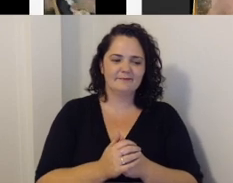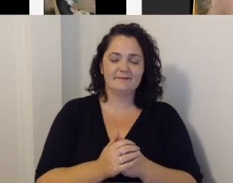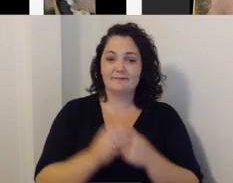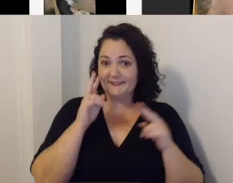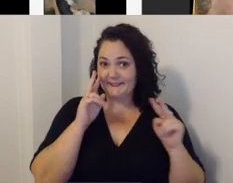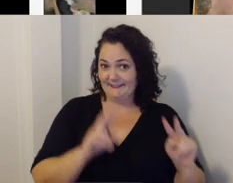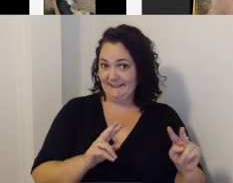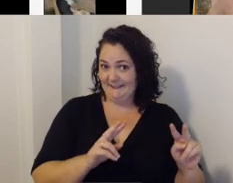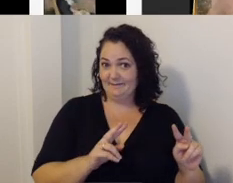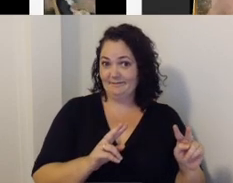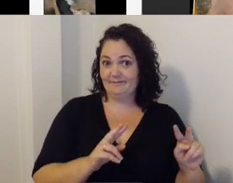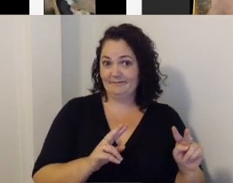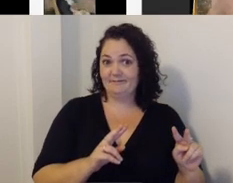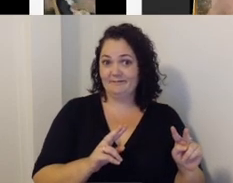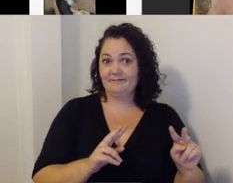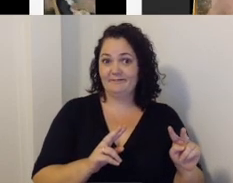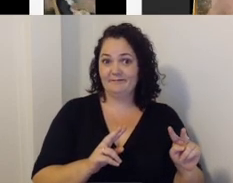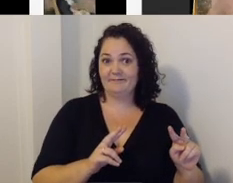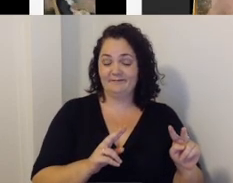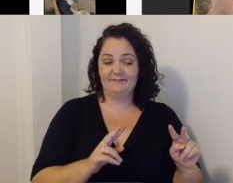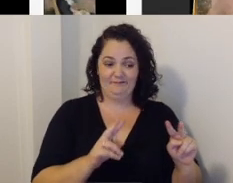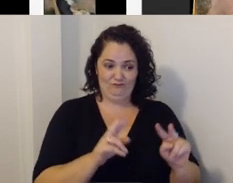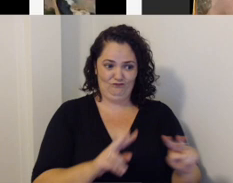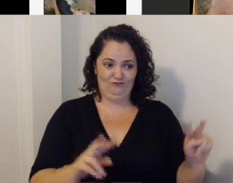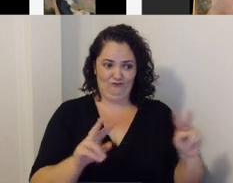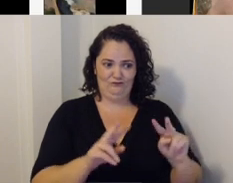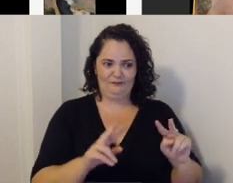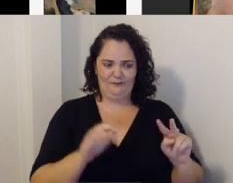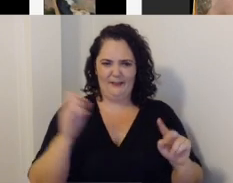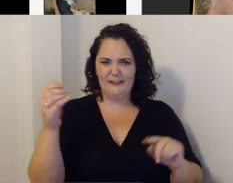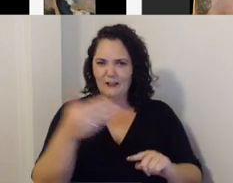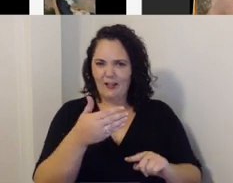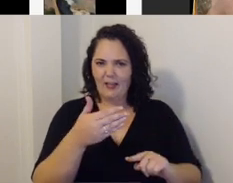Alright now as you see this exhibition or I'm sorry as you see the slide here and I'm